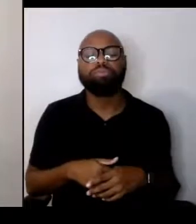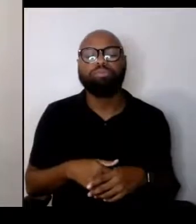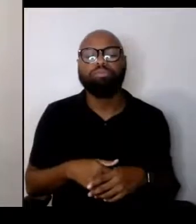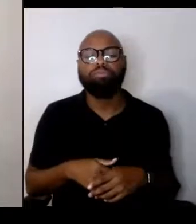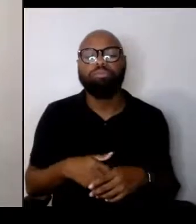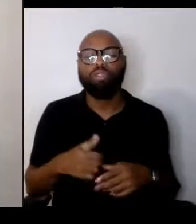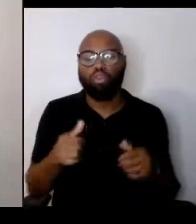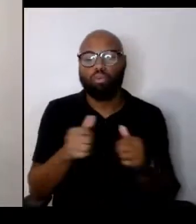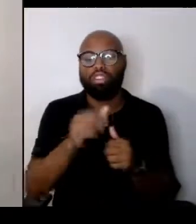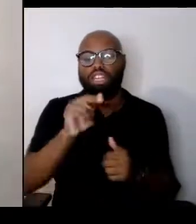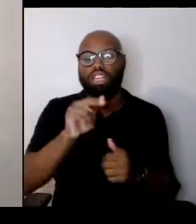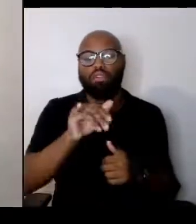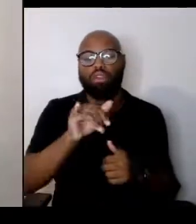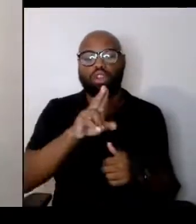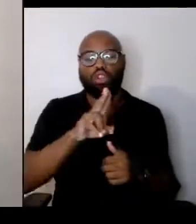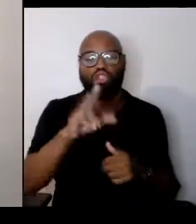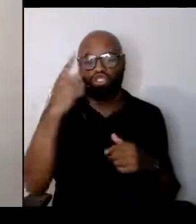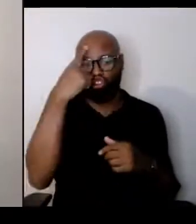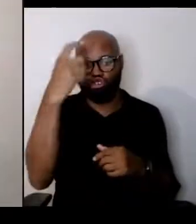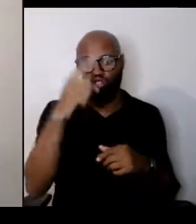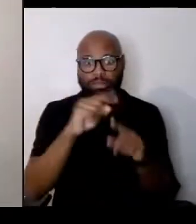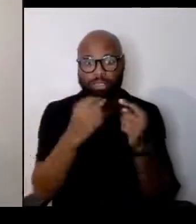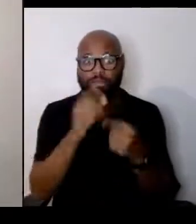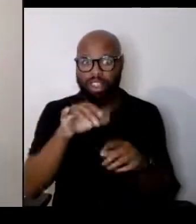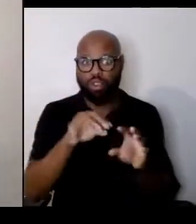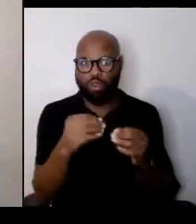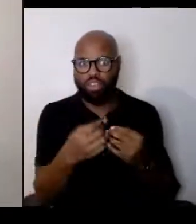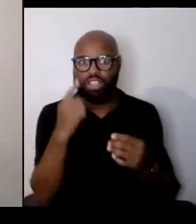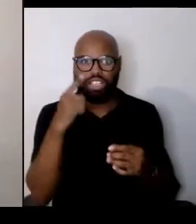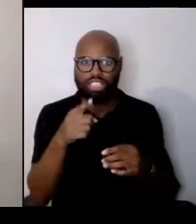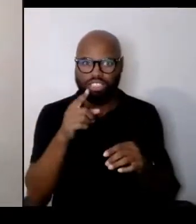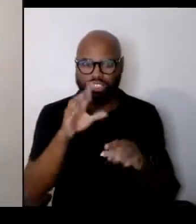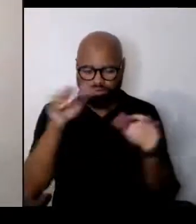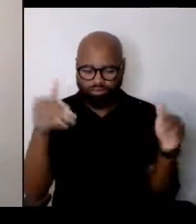which was an organization dedicated to undocumented students on campus.